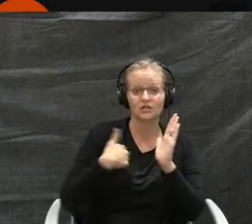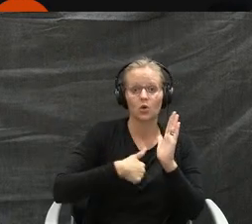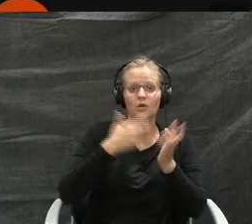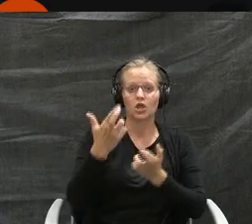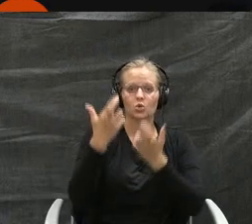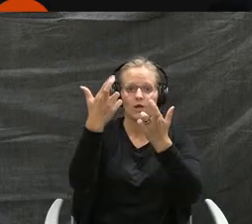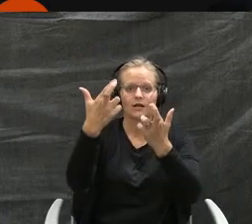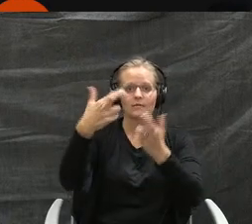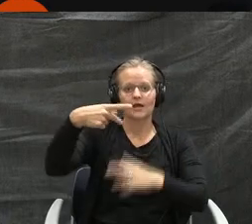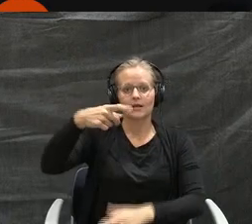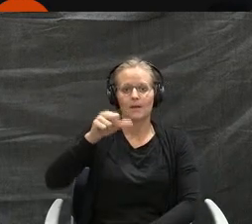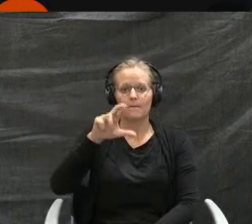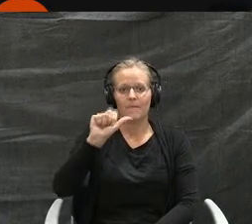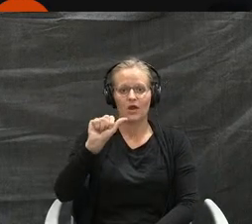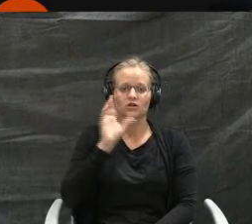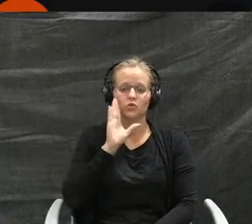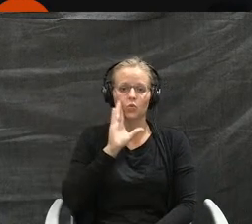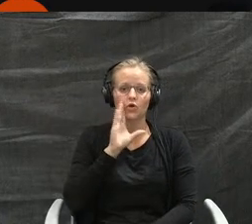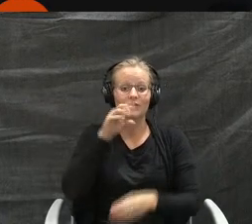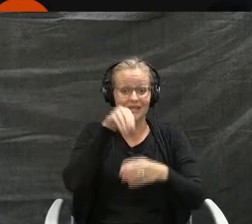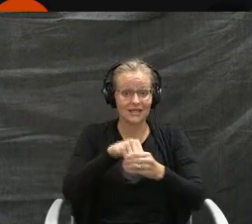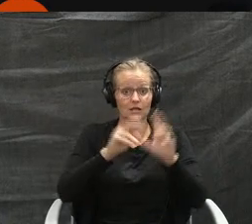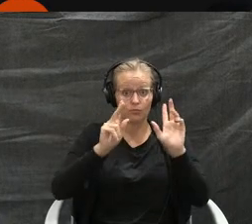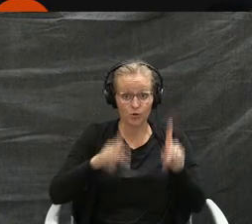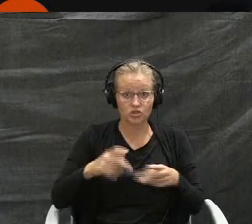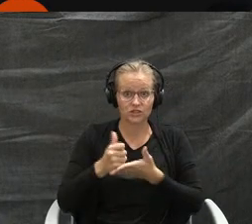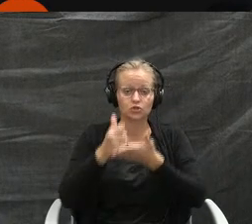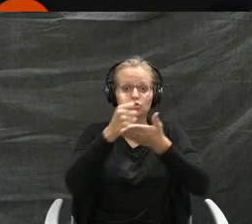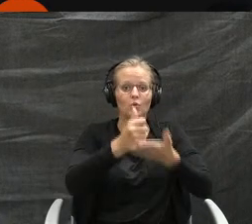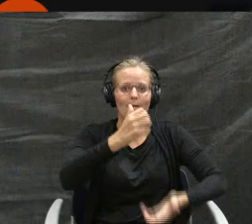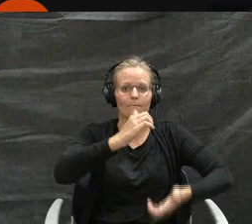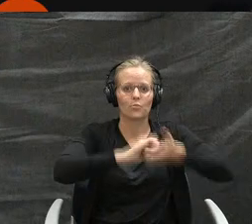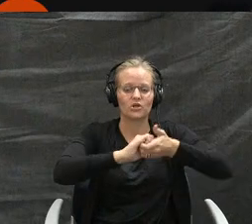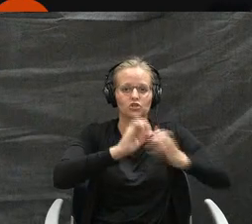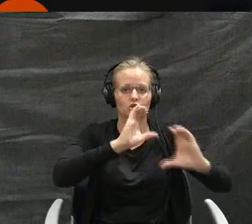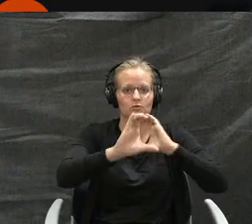help bridge any communication necessary between the classroom teacher and the student.